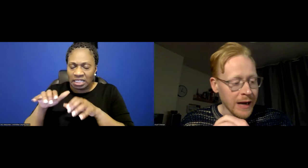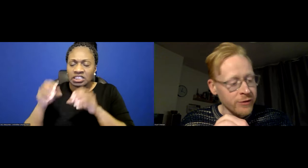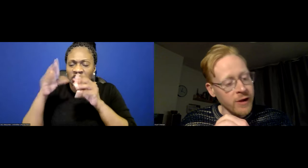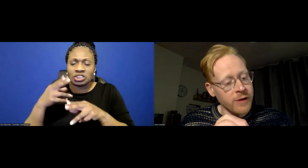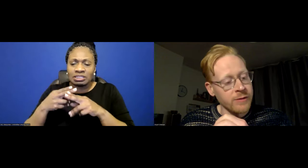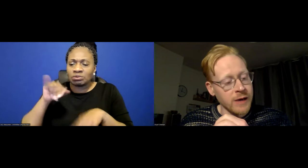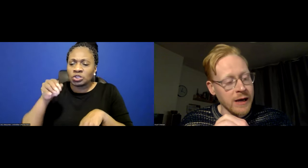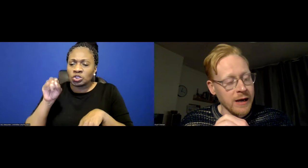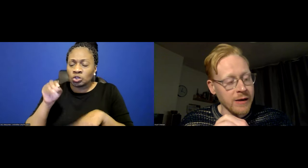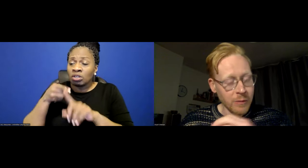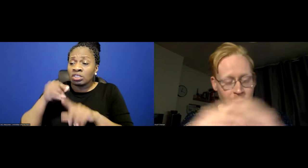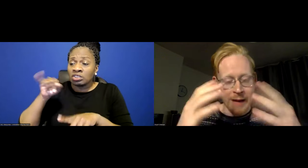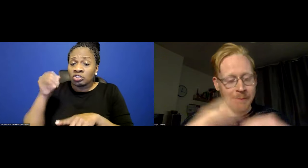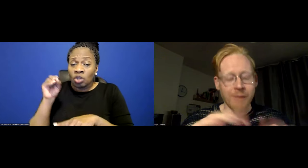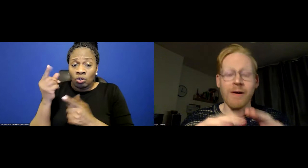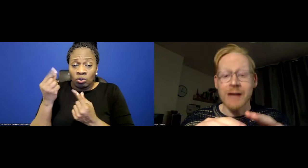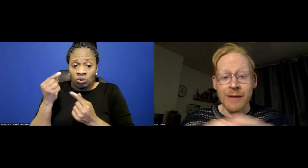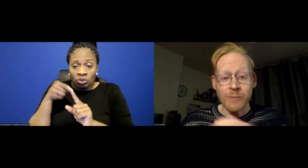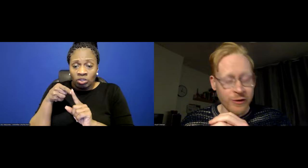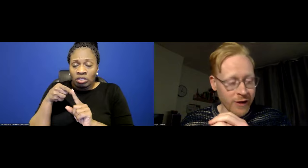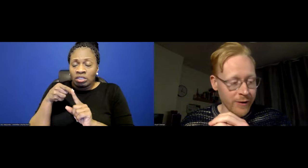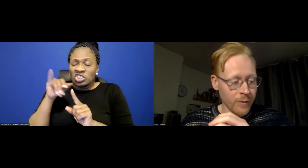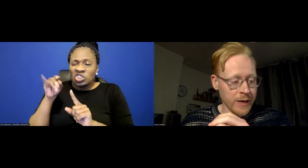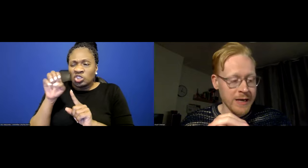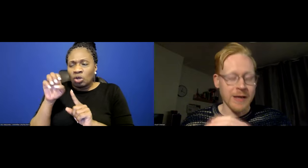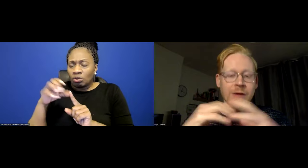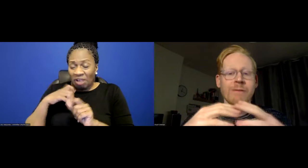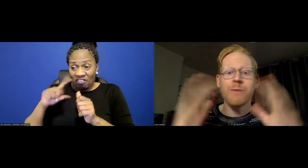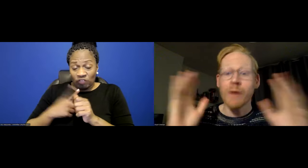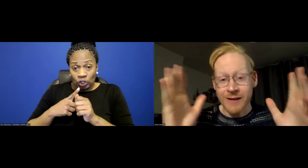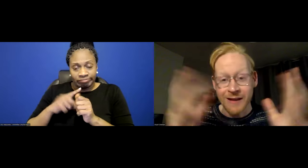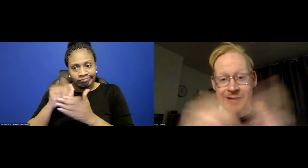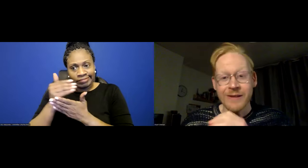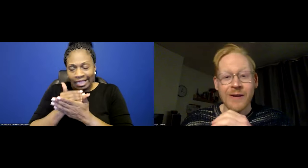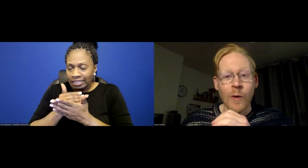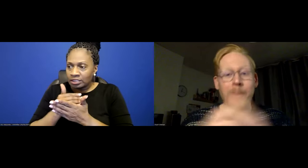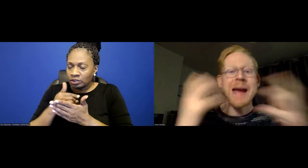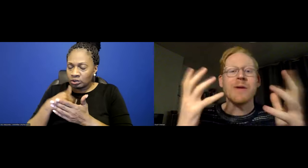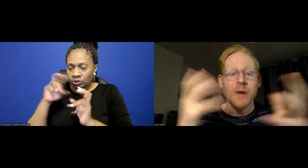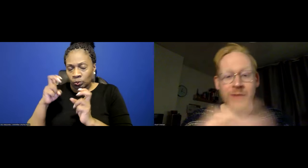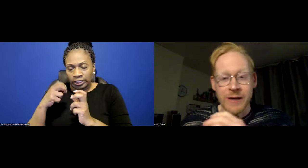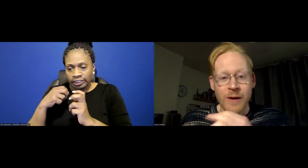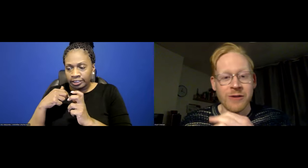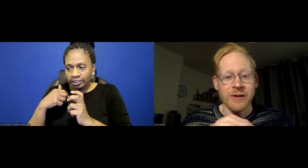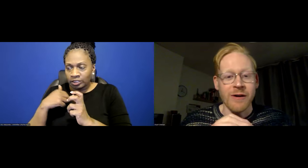and in my first lesson with Jo, we confronted or met with this question